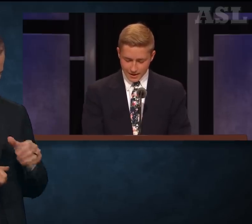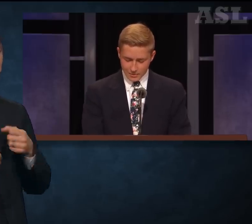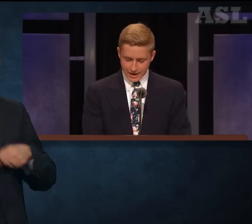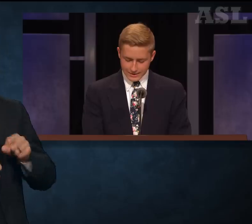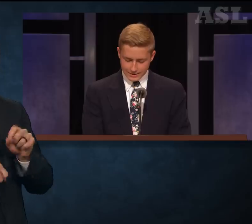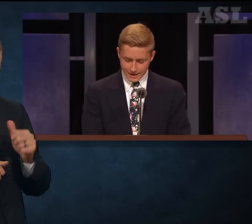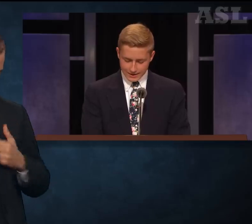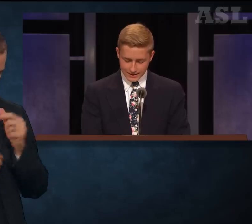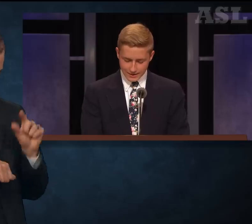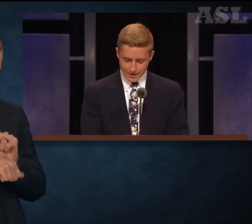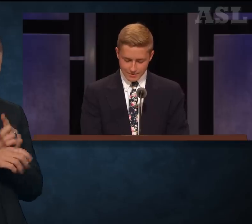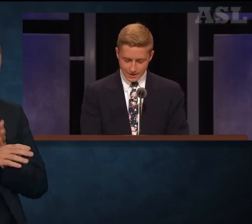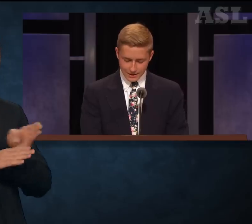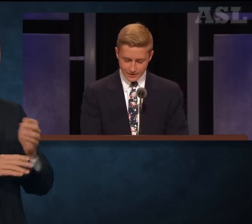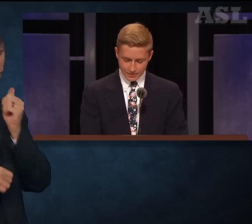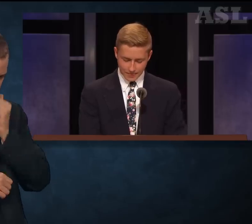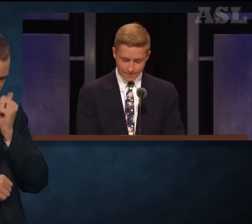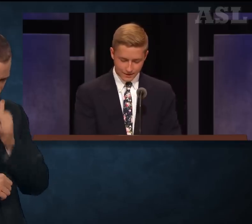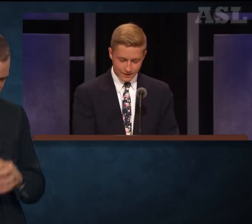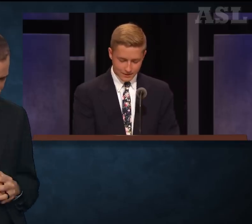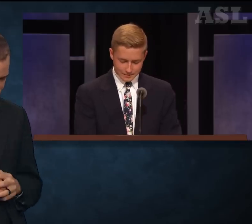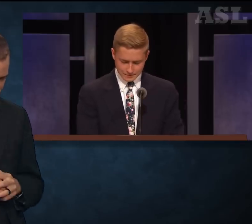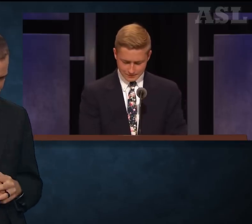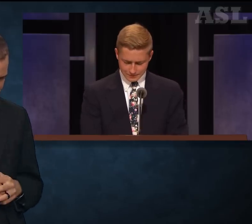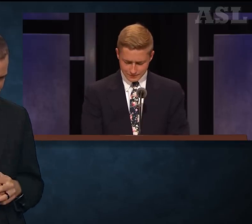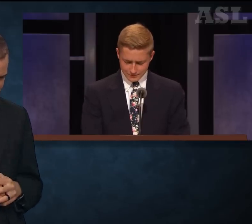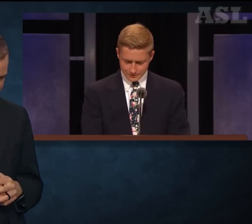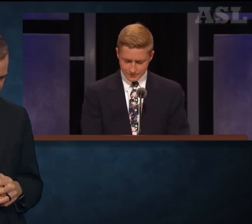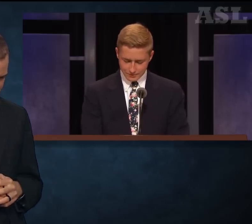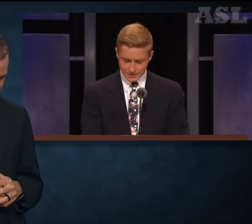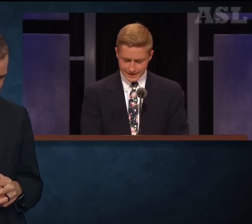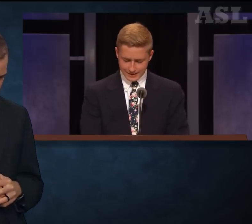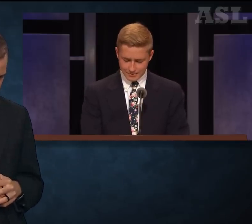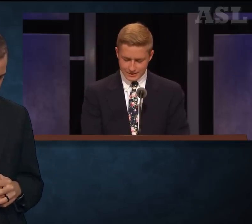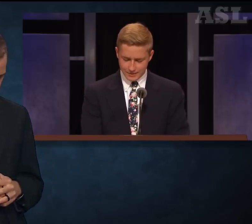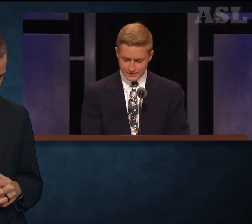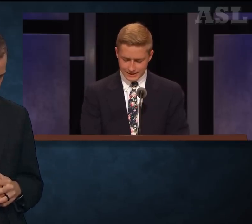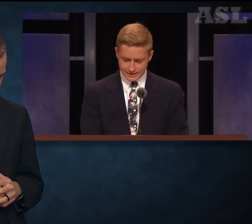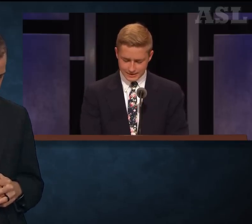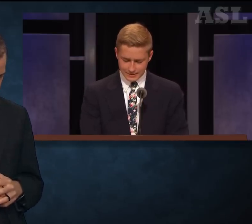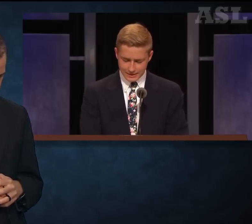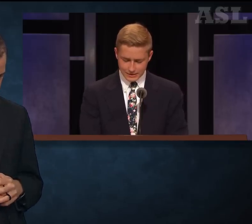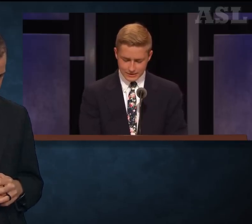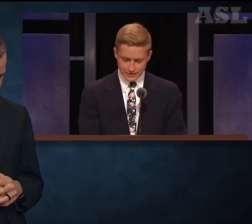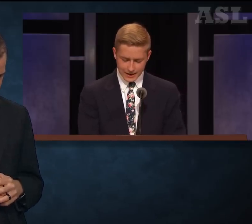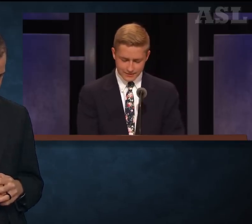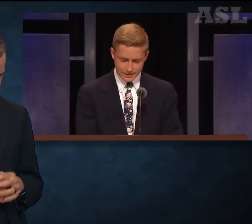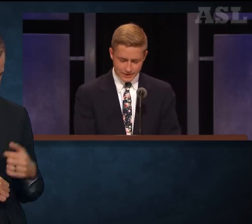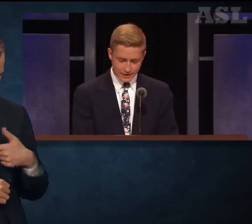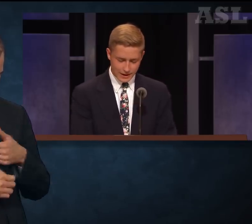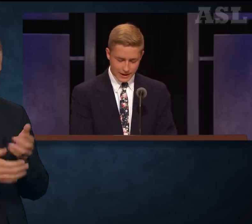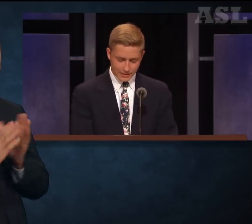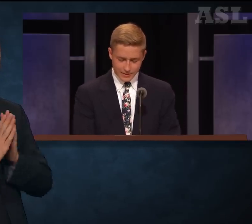FOR THEIR EFFORTS IN STRIVING TO LIVE THE GOSPEL EVERY DAY OF